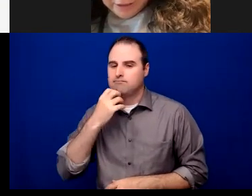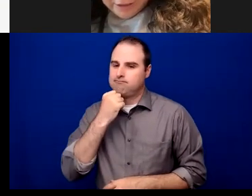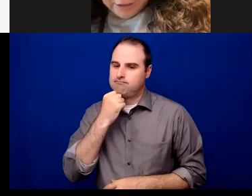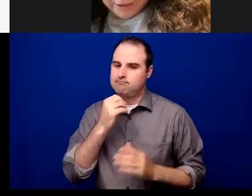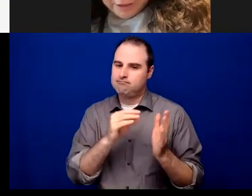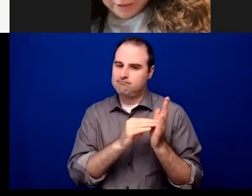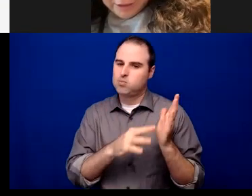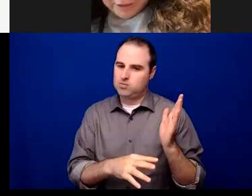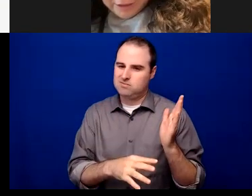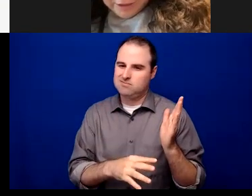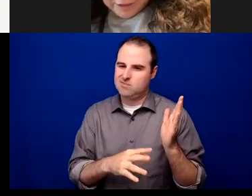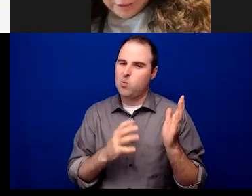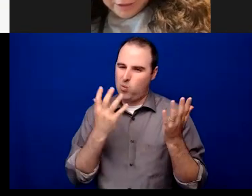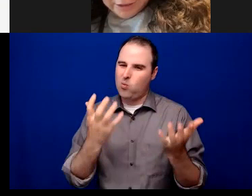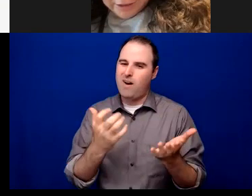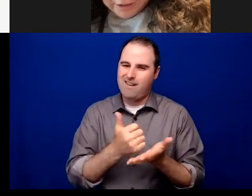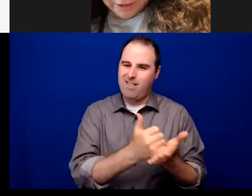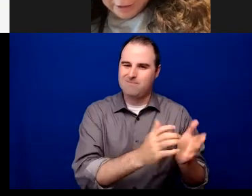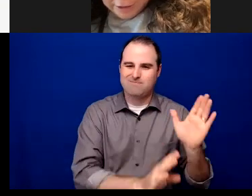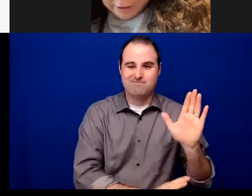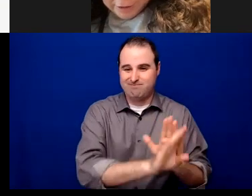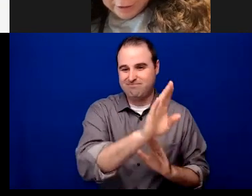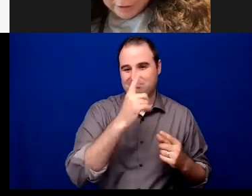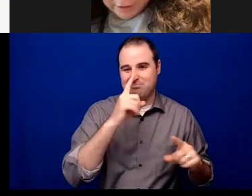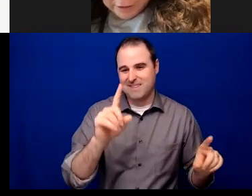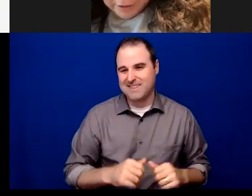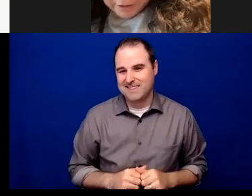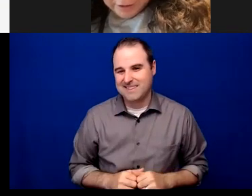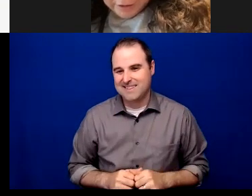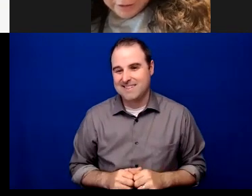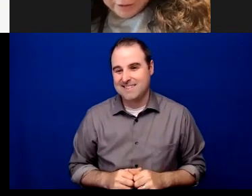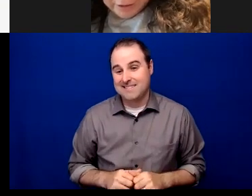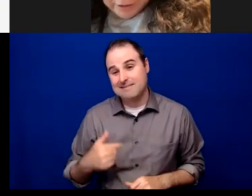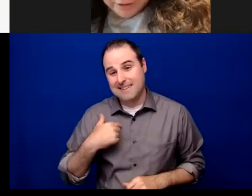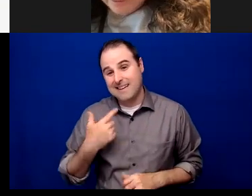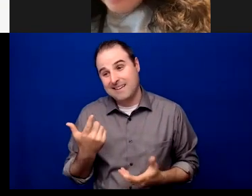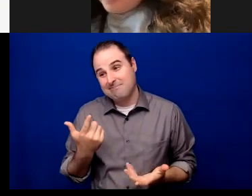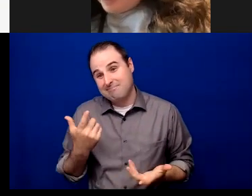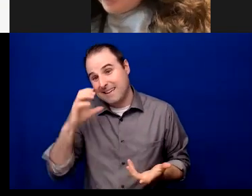I am guessing you especially want to do that in this particular way if you've come to this session today.